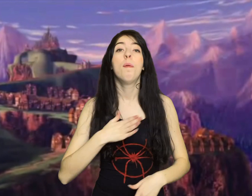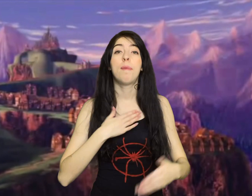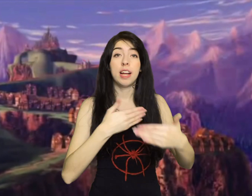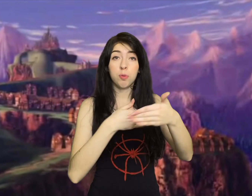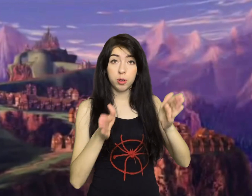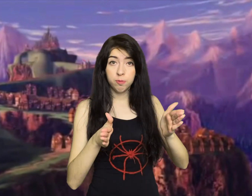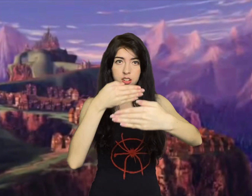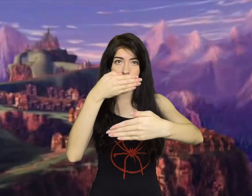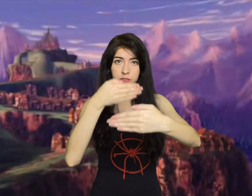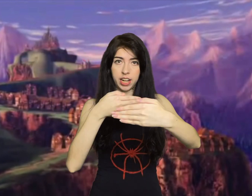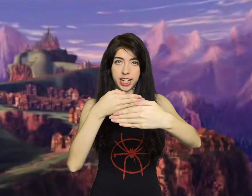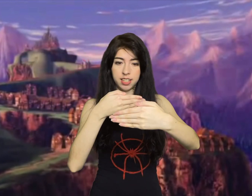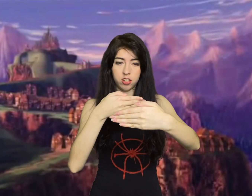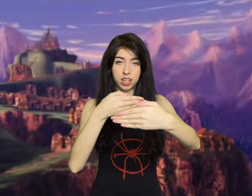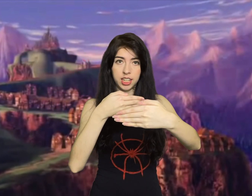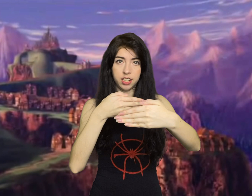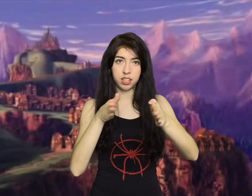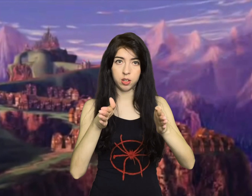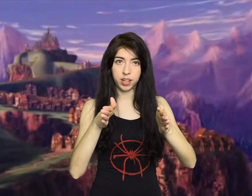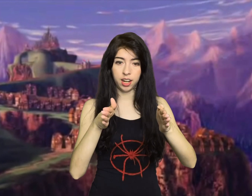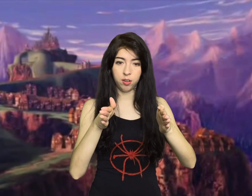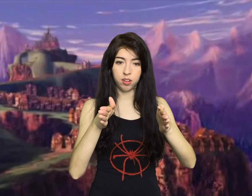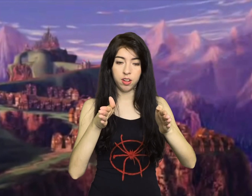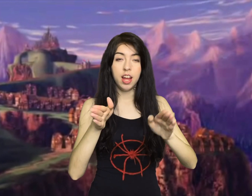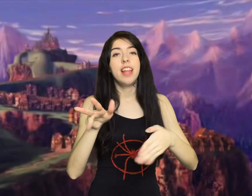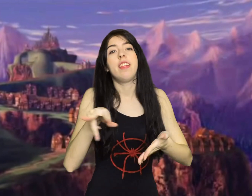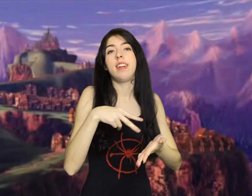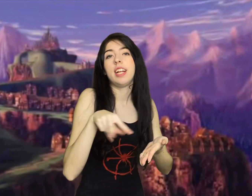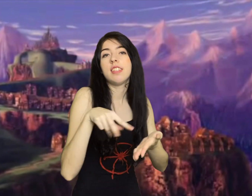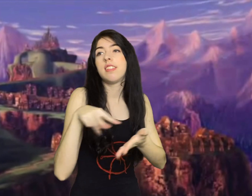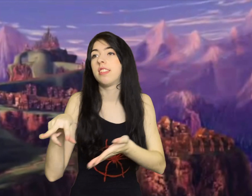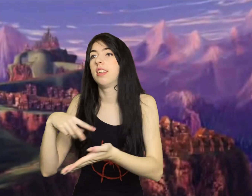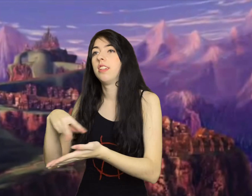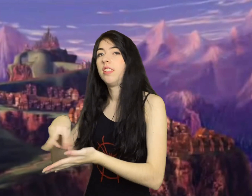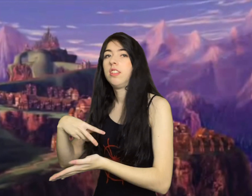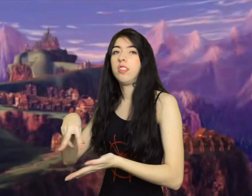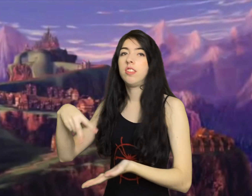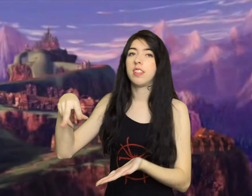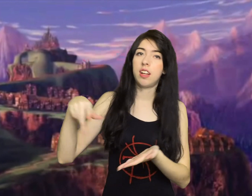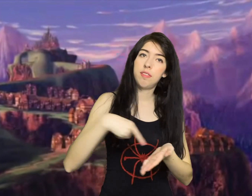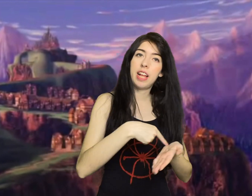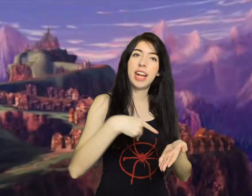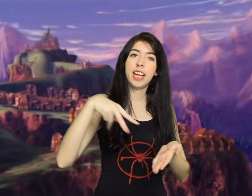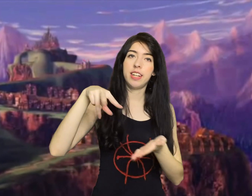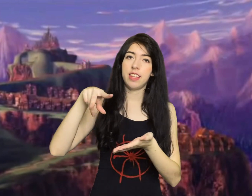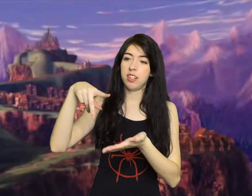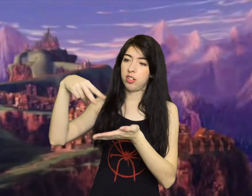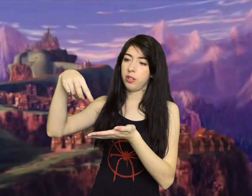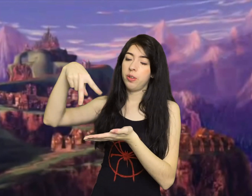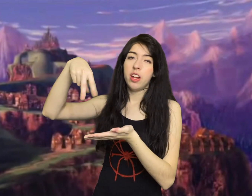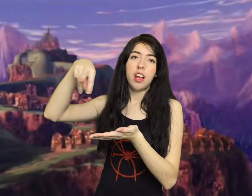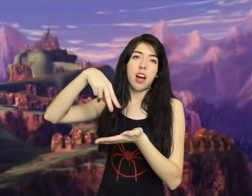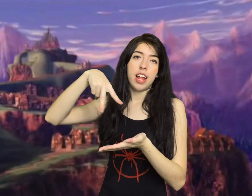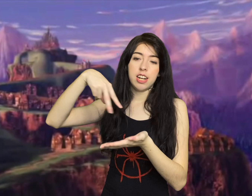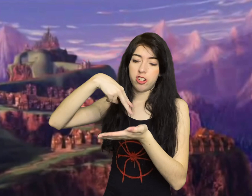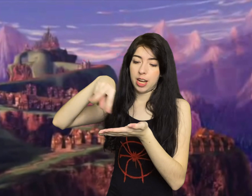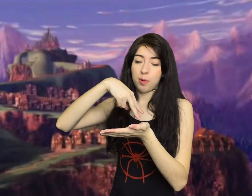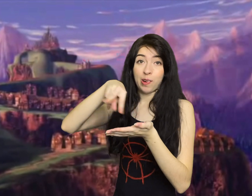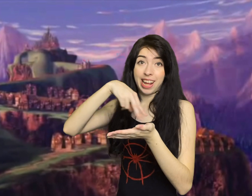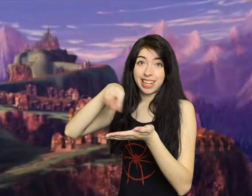MY ROOM two flat hands starting here and then going out and then DANCE flat hand and then two hand shape going like this